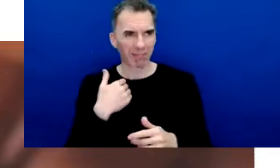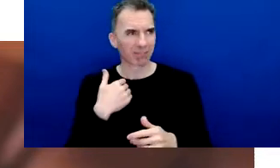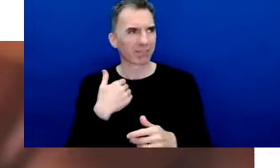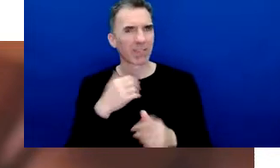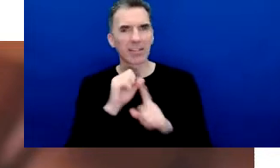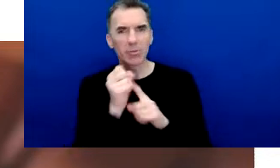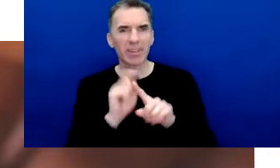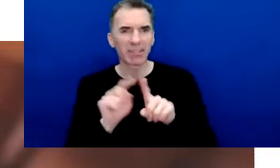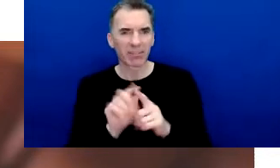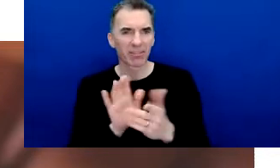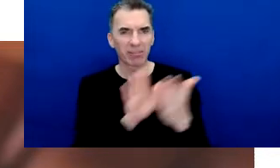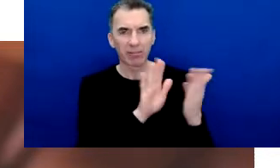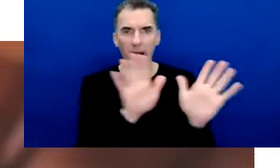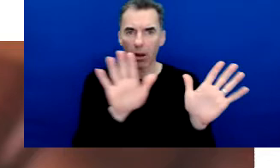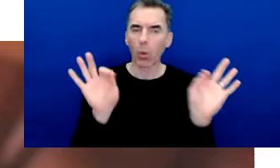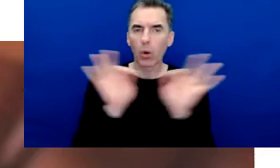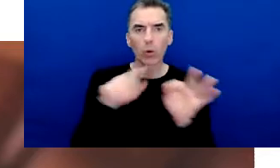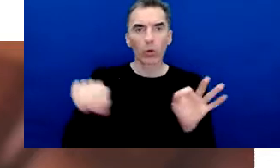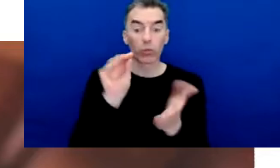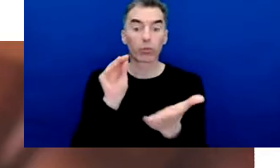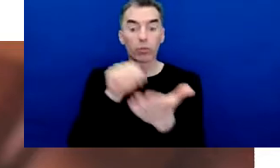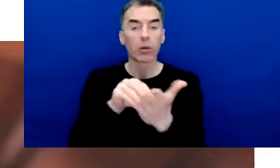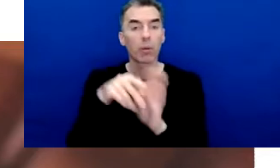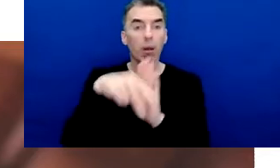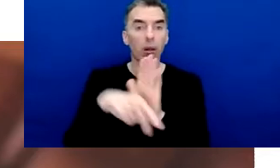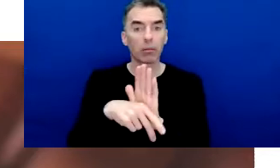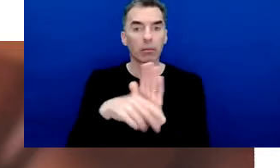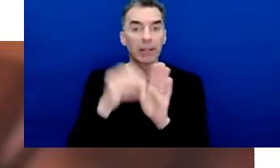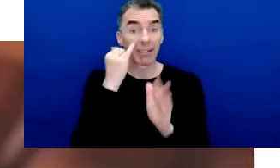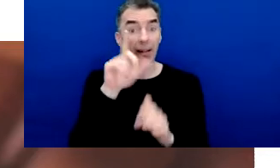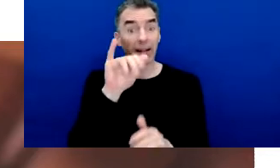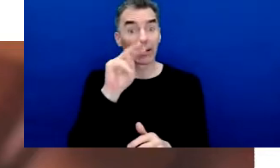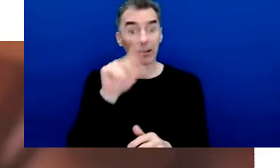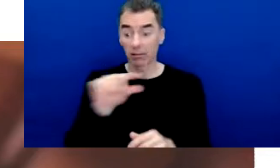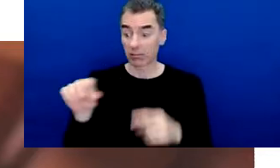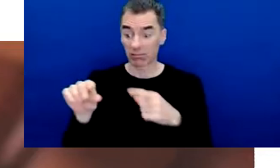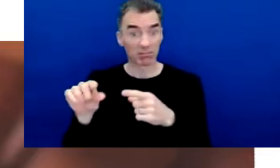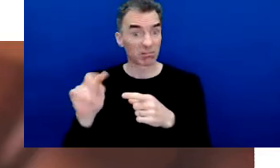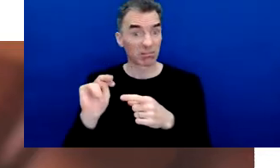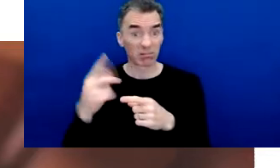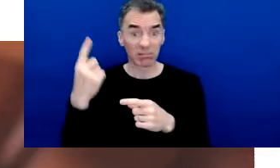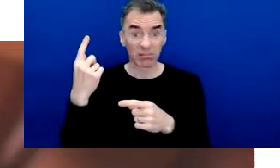Make sure you have policies for like if there are bad links because sometimes students think, oh,